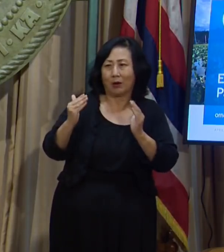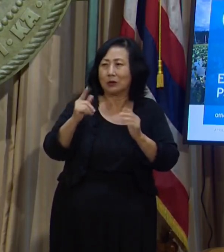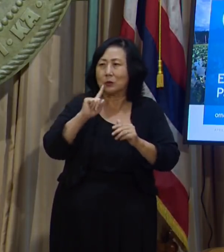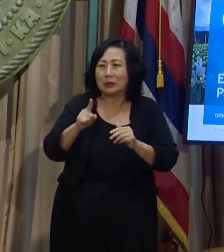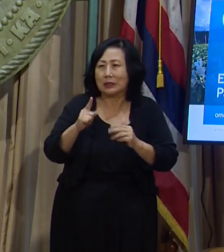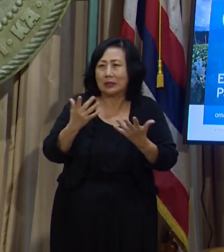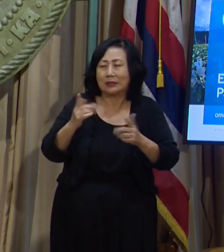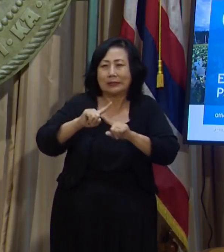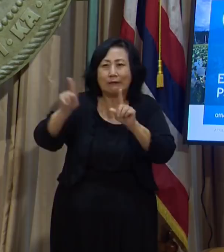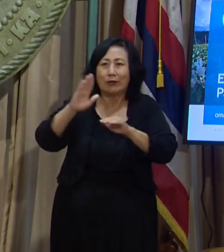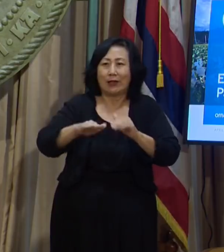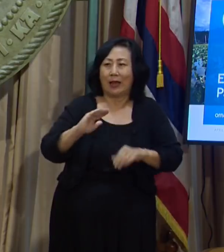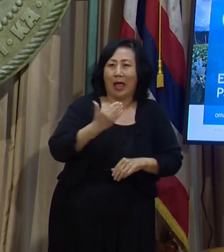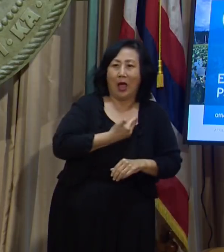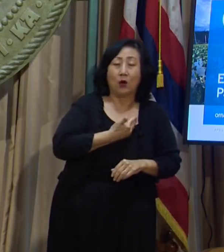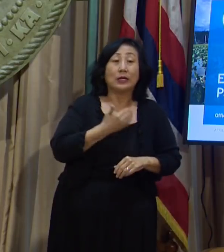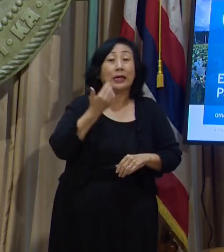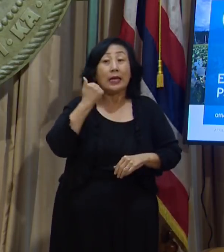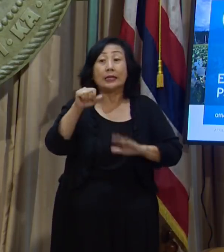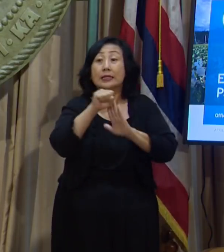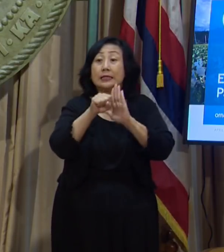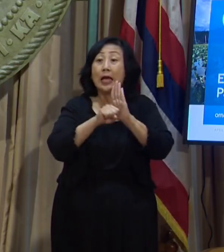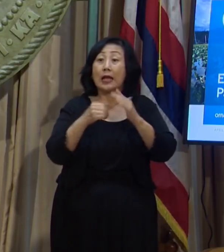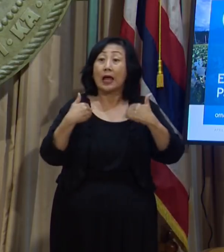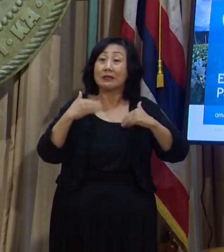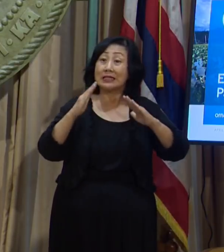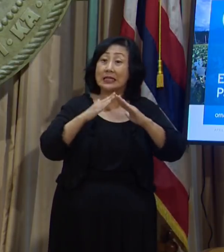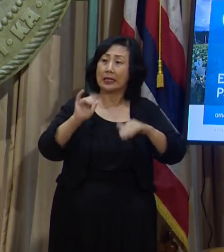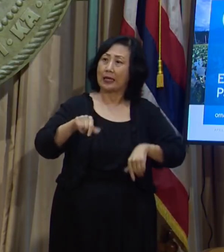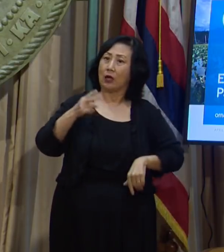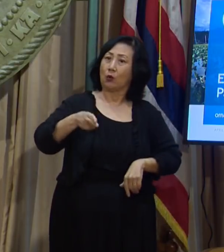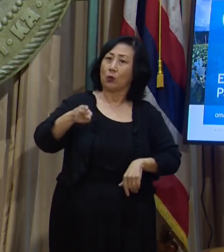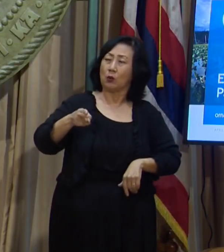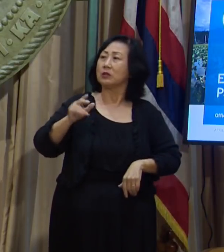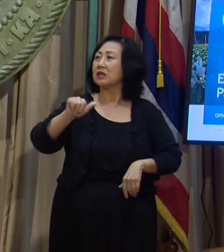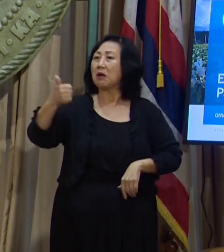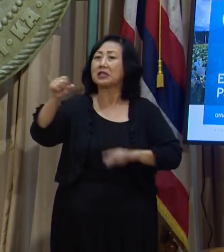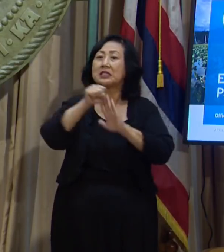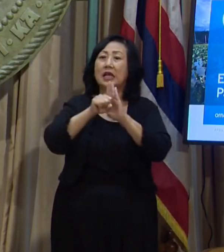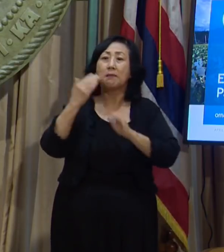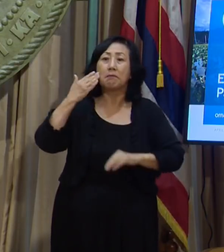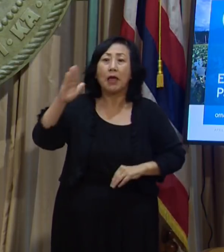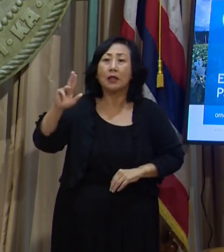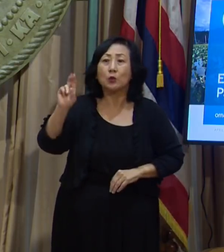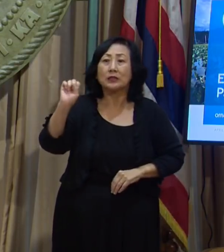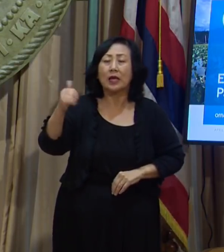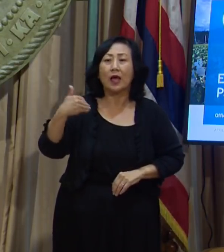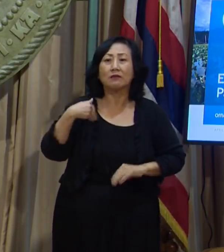THEY CAN'T EVEN COMPARE TO US. IT'S APPLES AND ORANGES, AS OTHERS WILL POINT OUT.